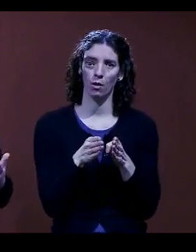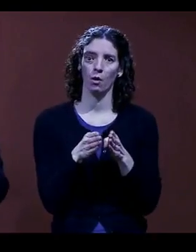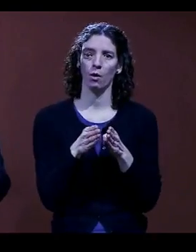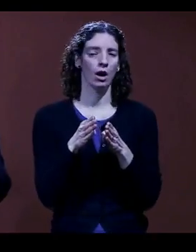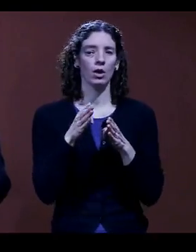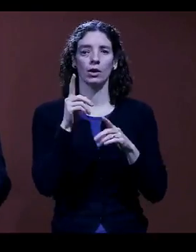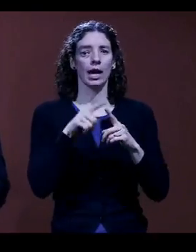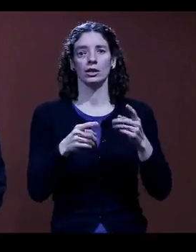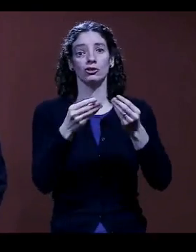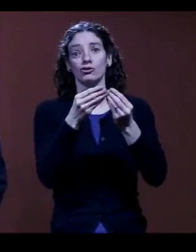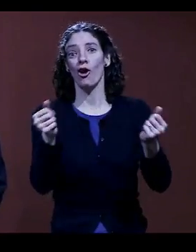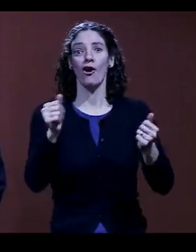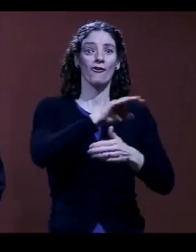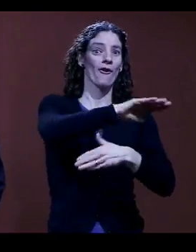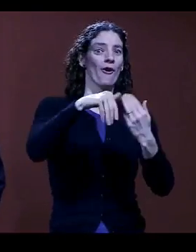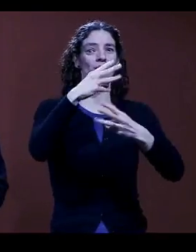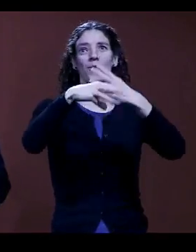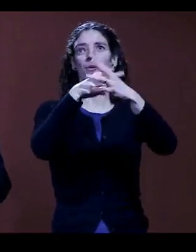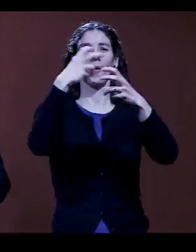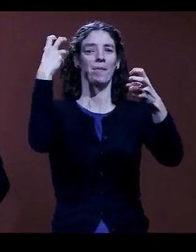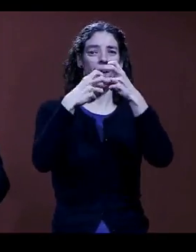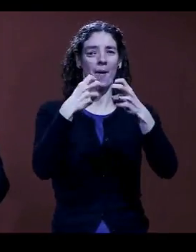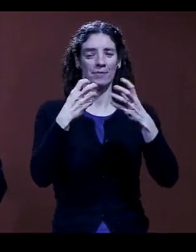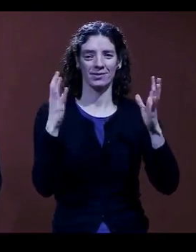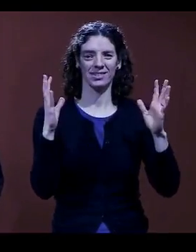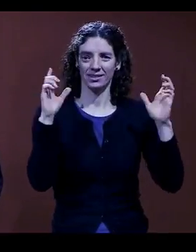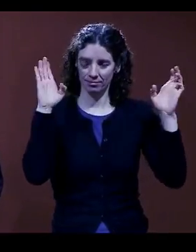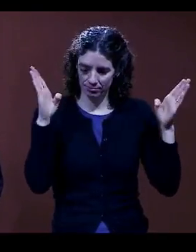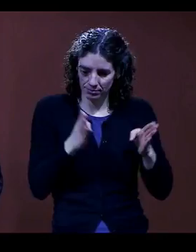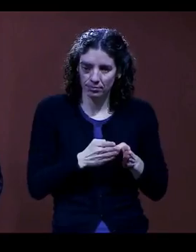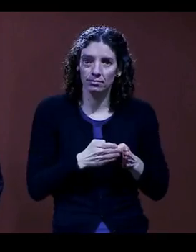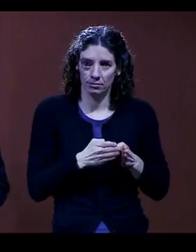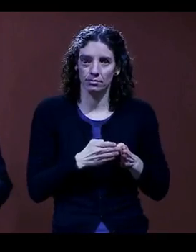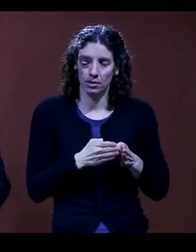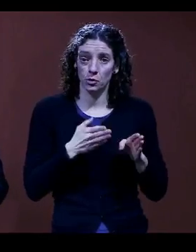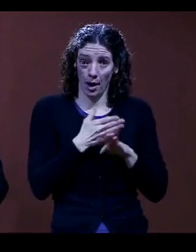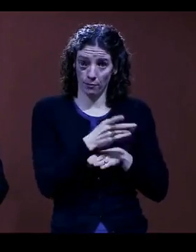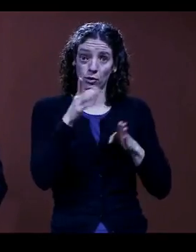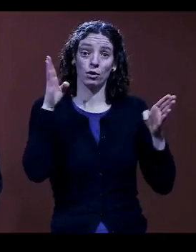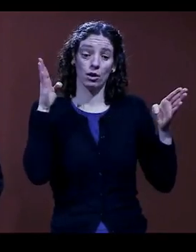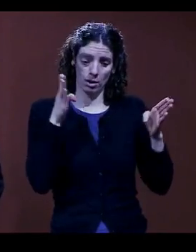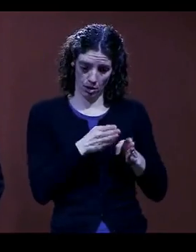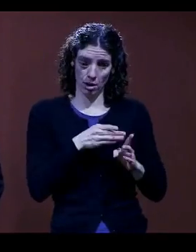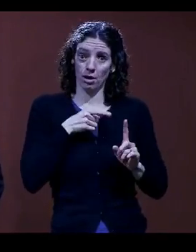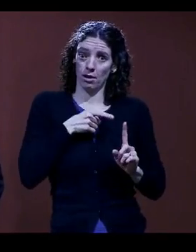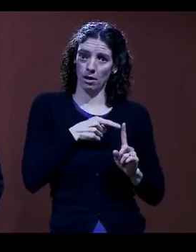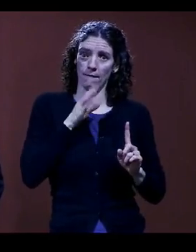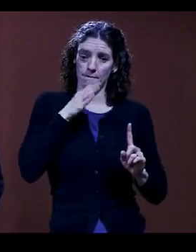the whole world's problem in one day. Once you've got that identified-focus area, then you just take action to improve in-school